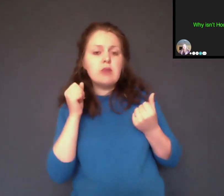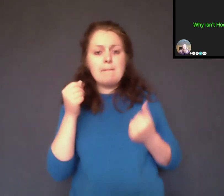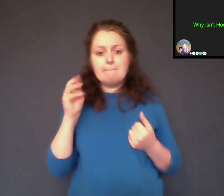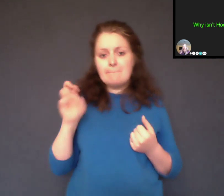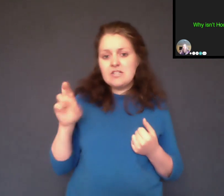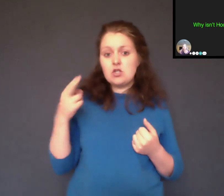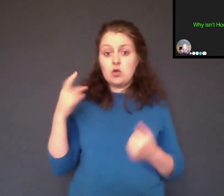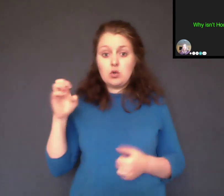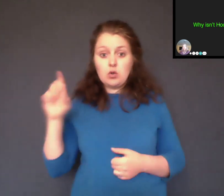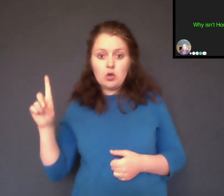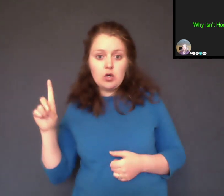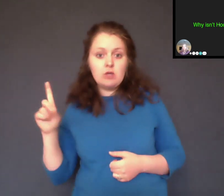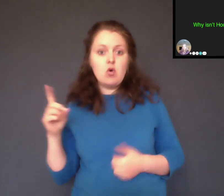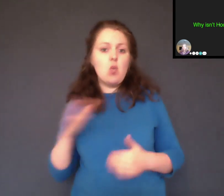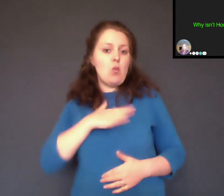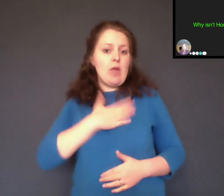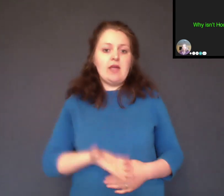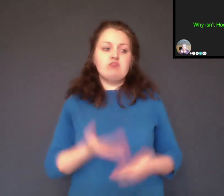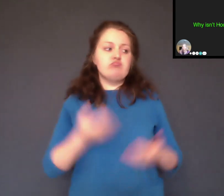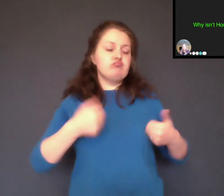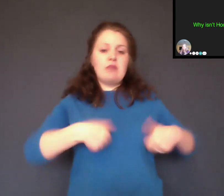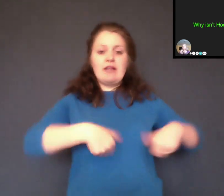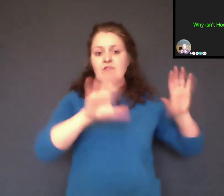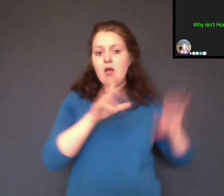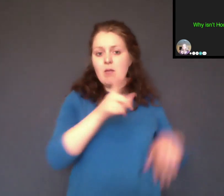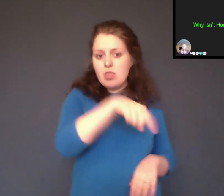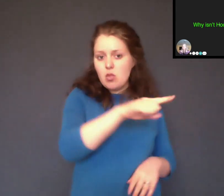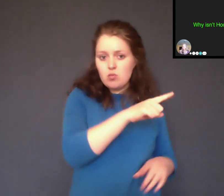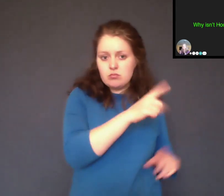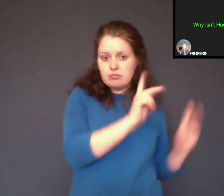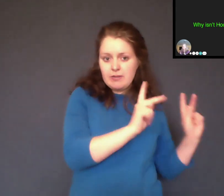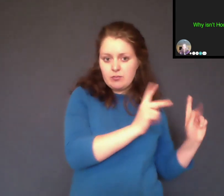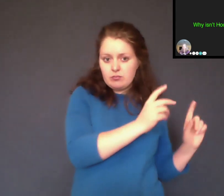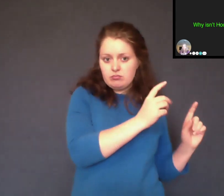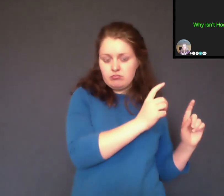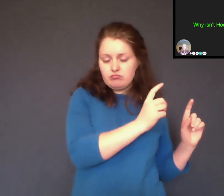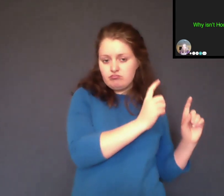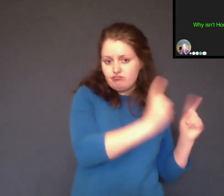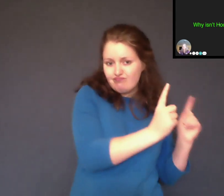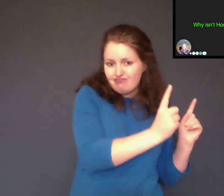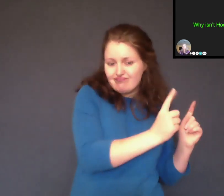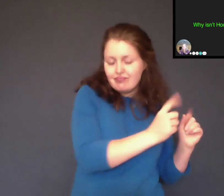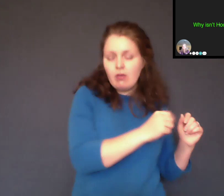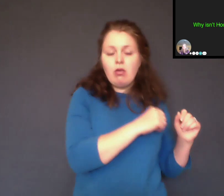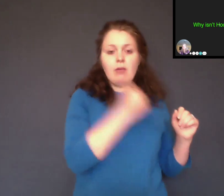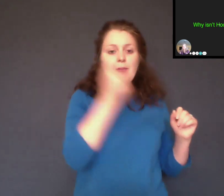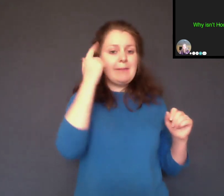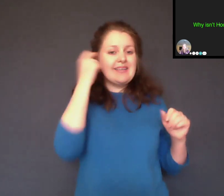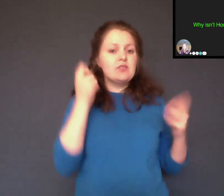that harvey's coming and that's what he really wants he really wants harvey and he wants the